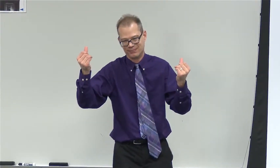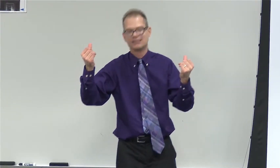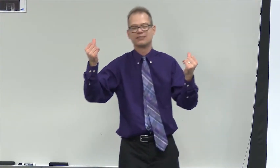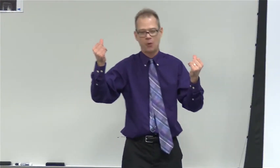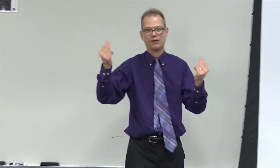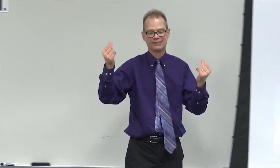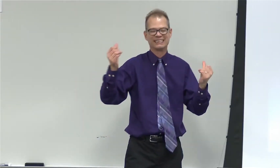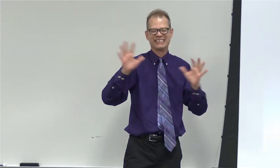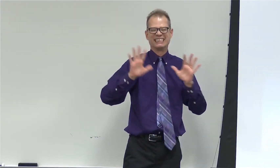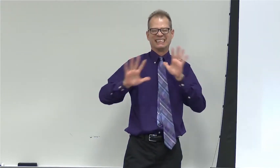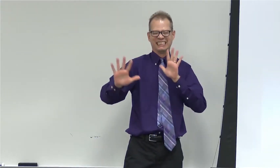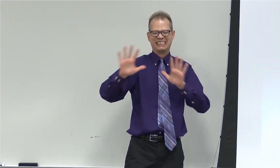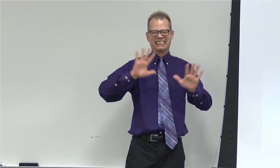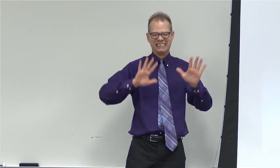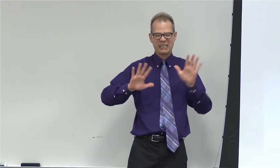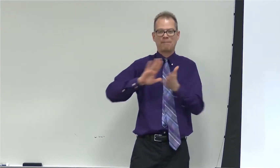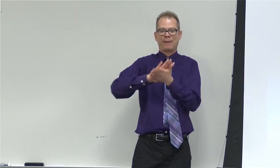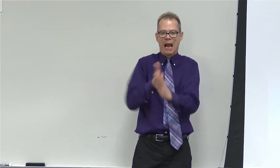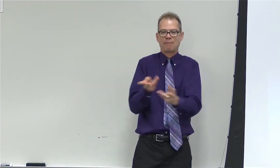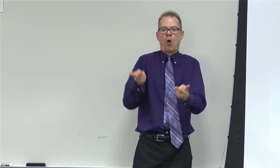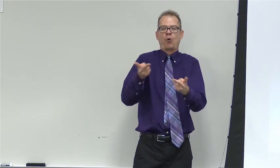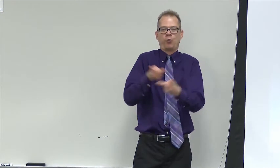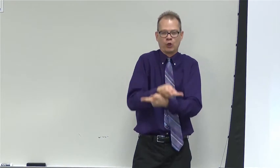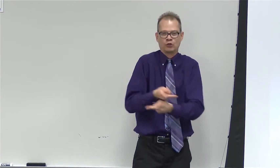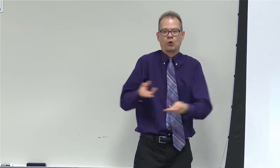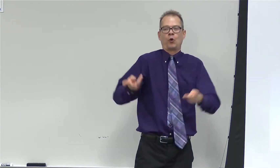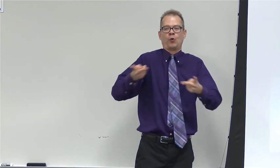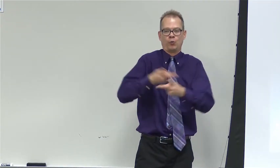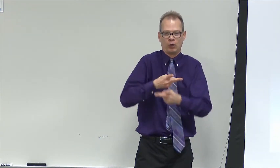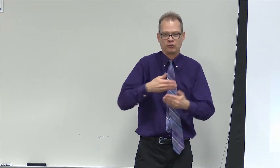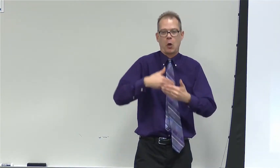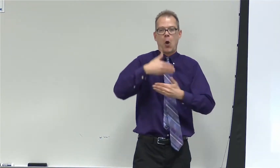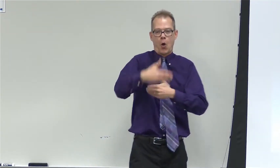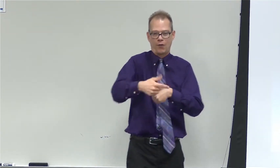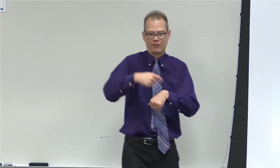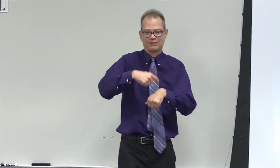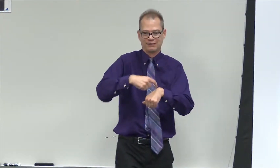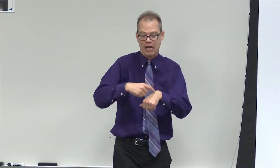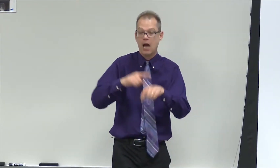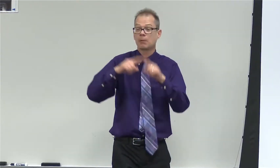for the money part of it. It became worse and worse over time.